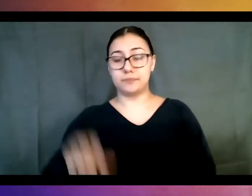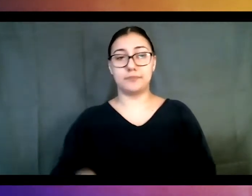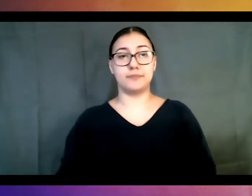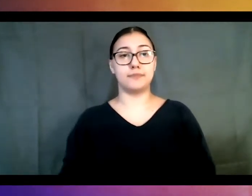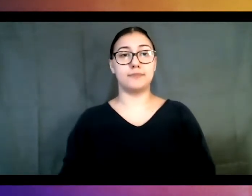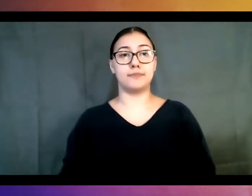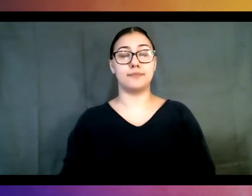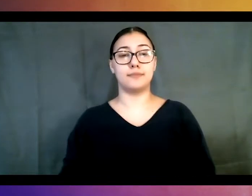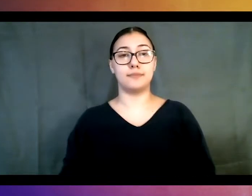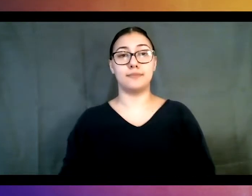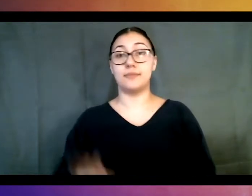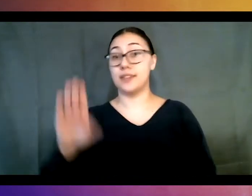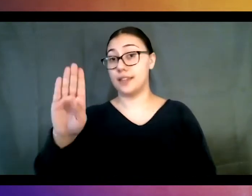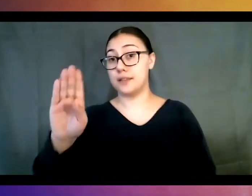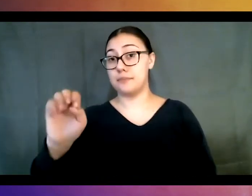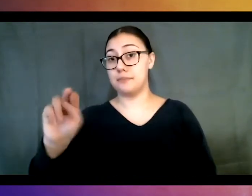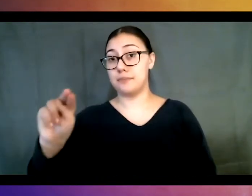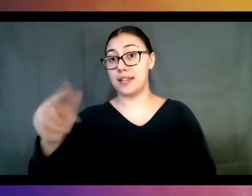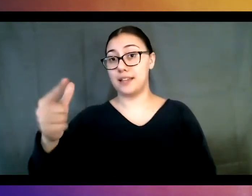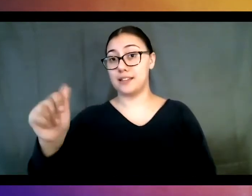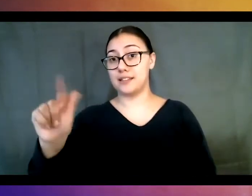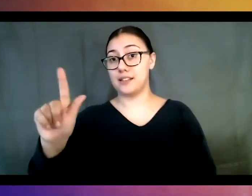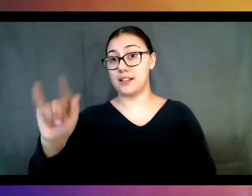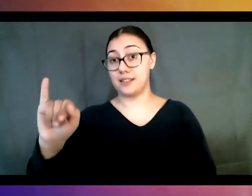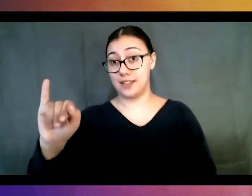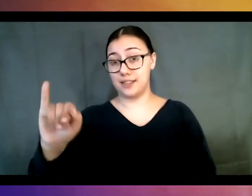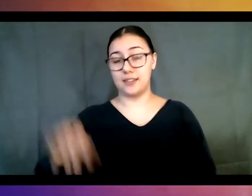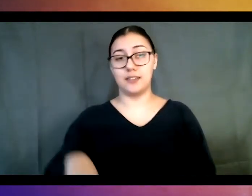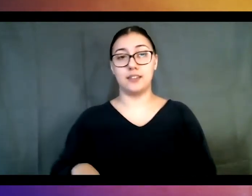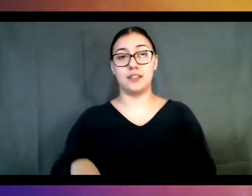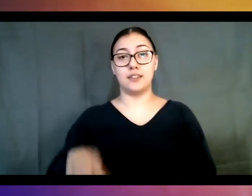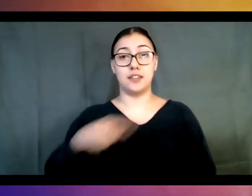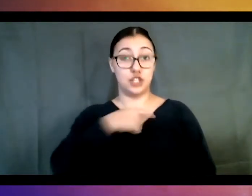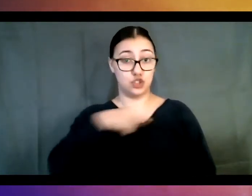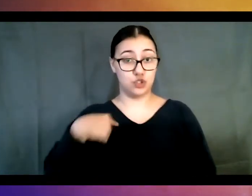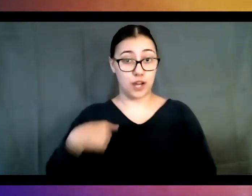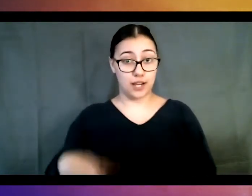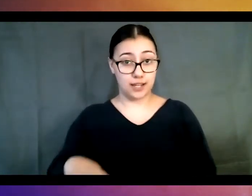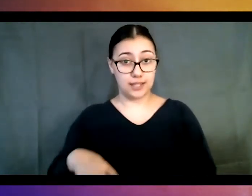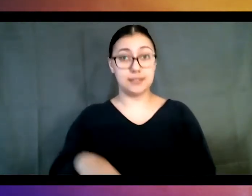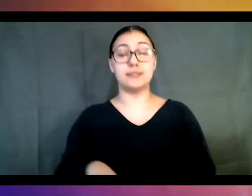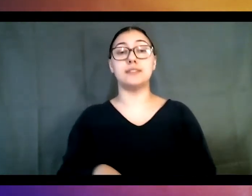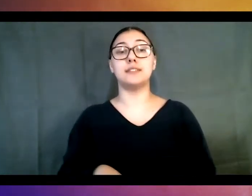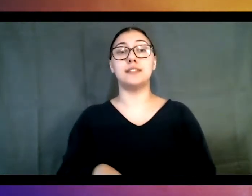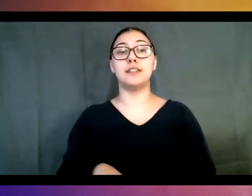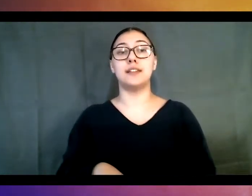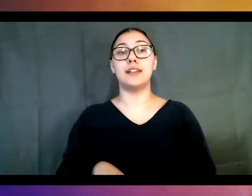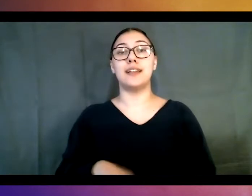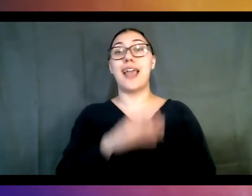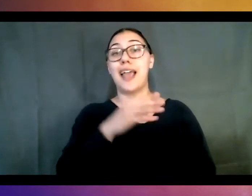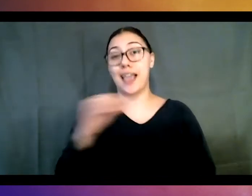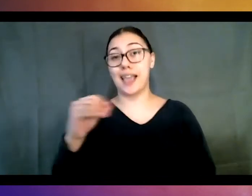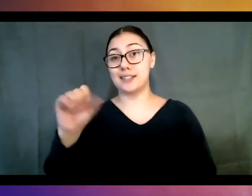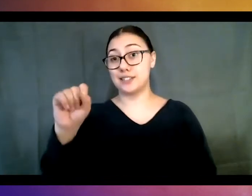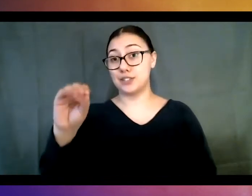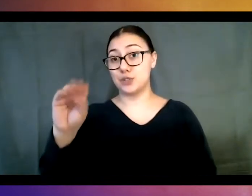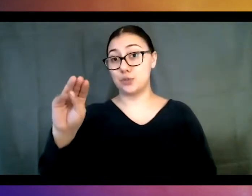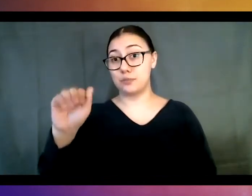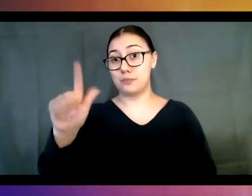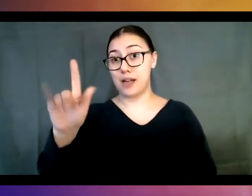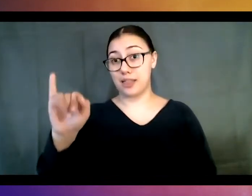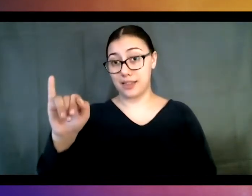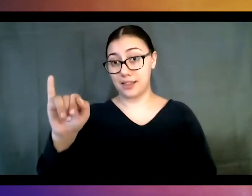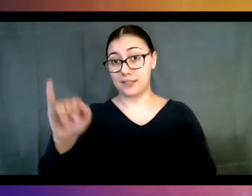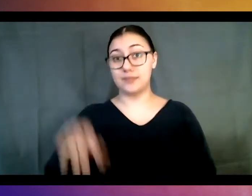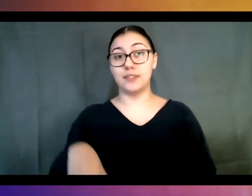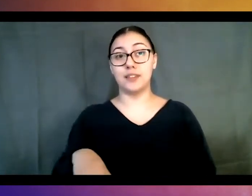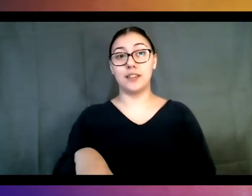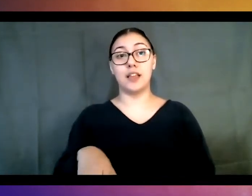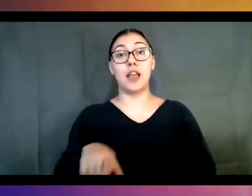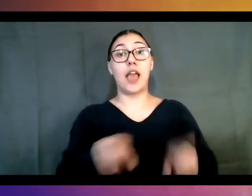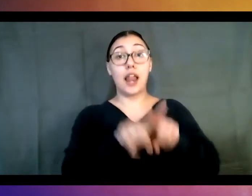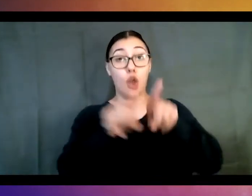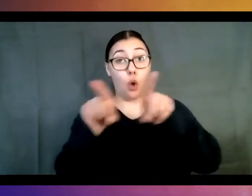Bengali, Chinese, and Somali, as well as in person, currently